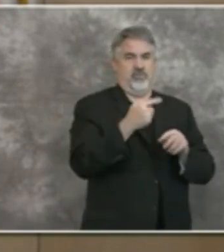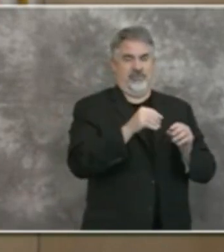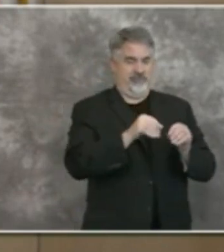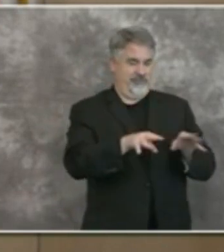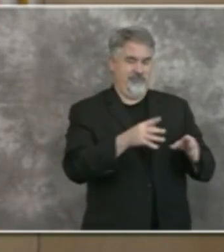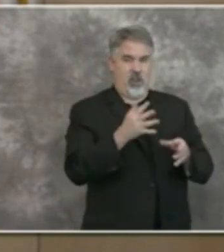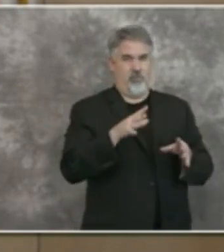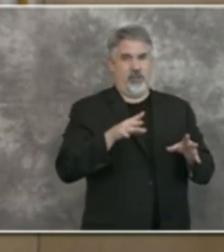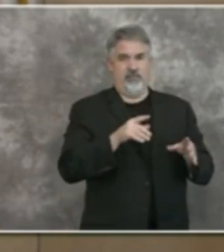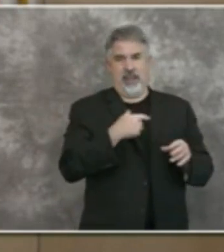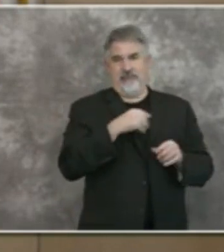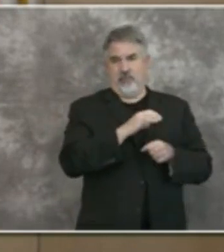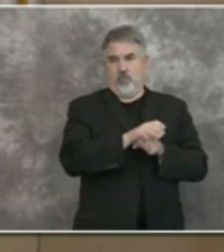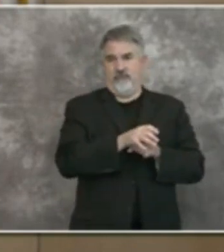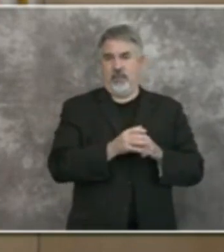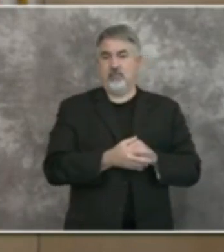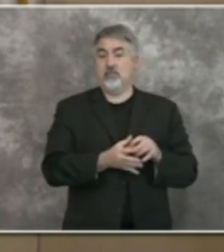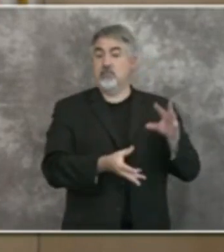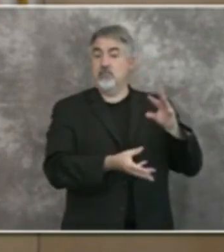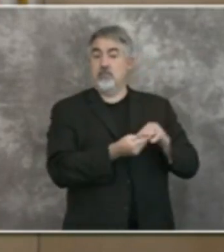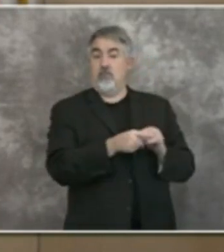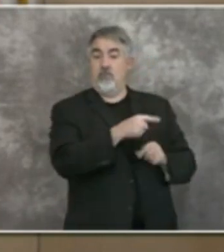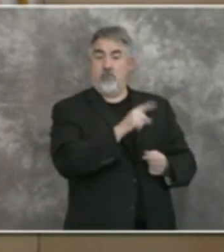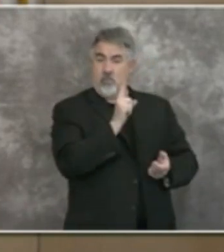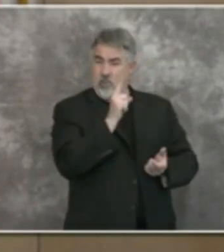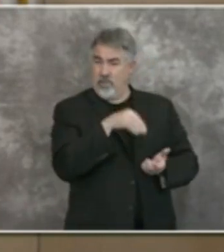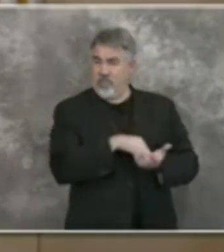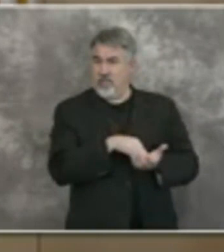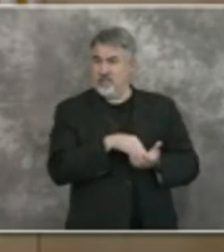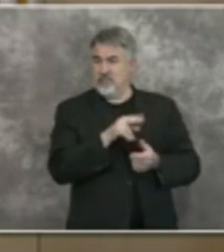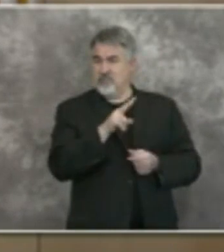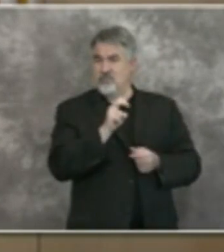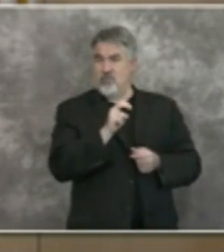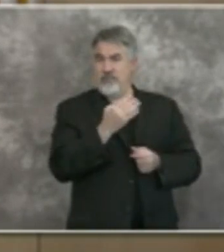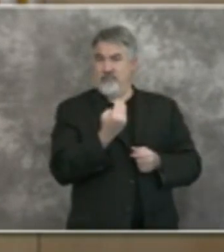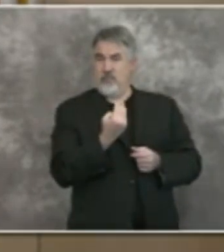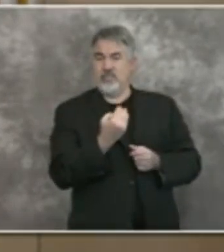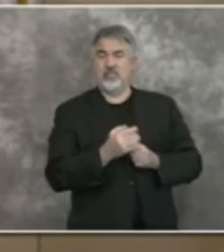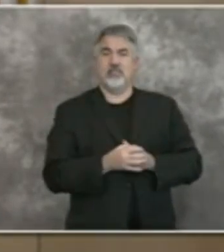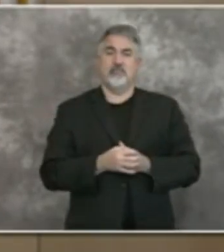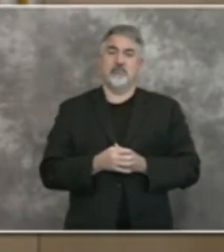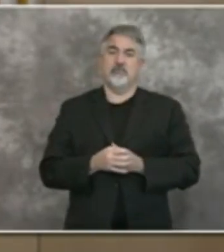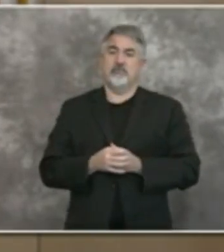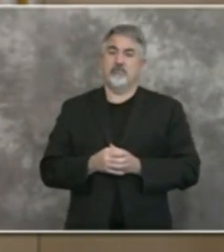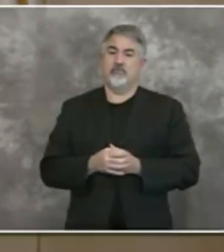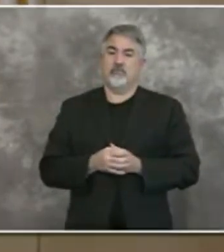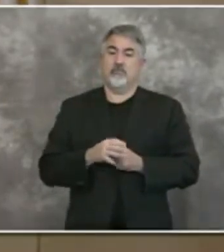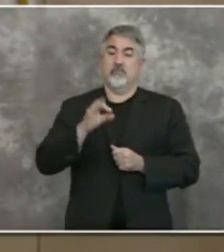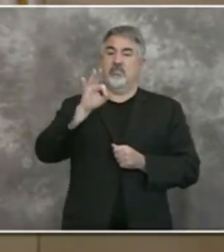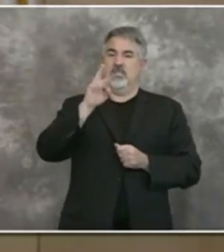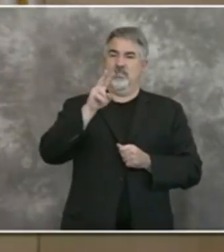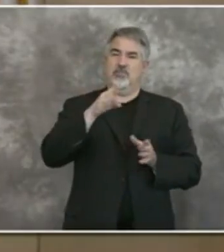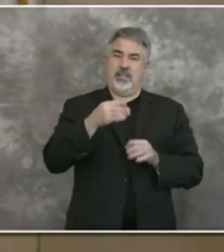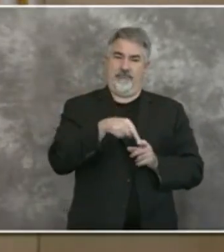OUTBREAKS OF THESE ACTIVE OUTBREAKS. WE HAVE 42 IN CONGO TO FACILITIES WITH THE TOTAL